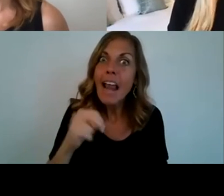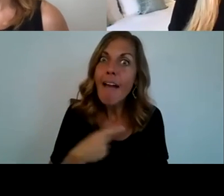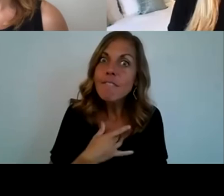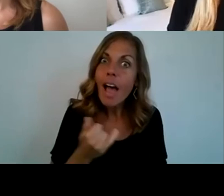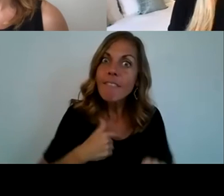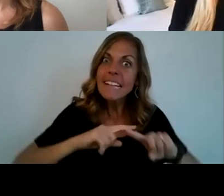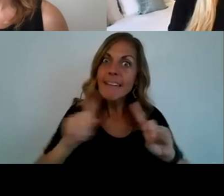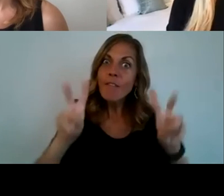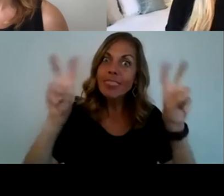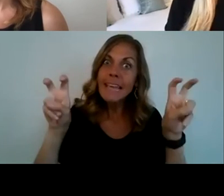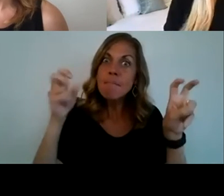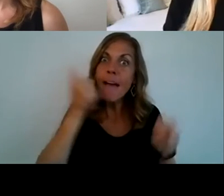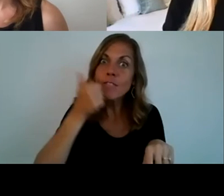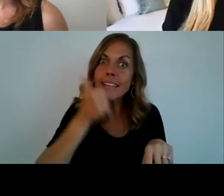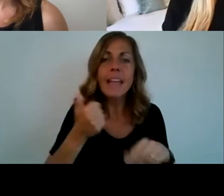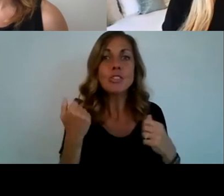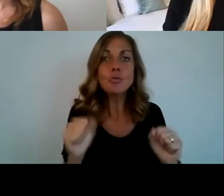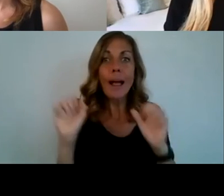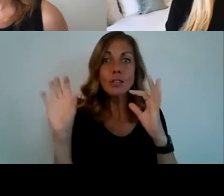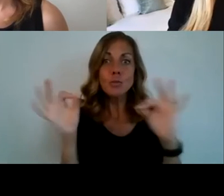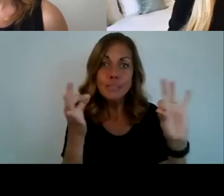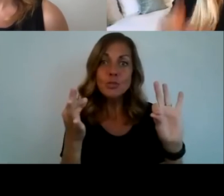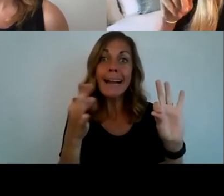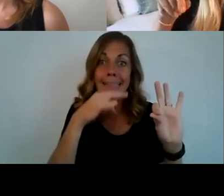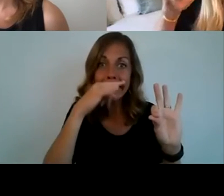order to distract the two of them. And educate them.